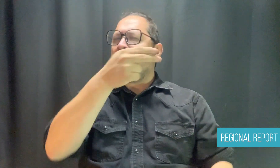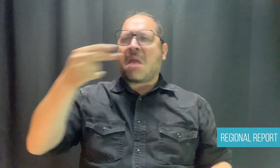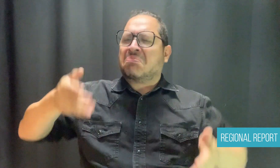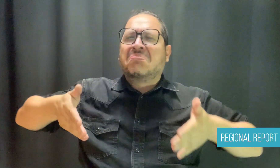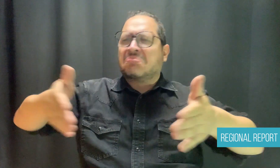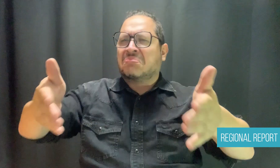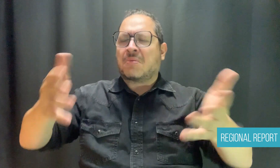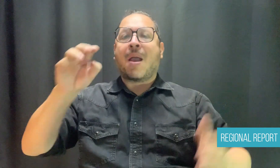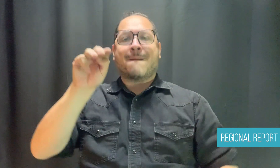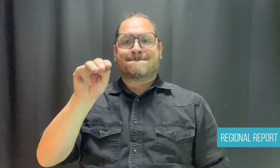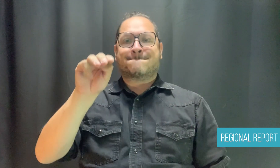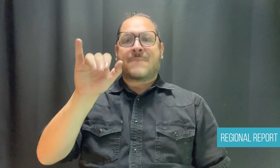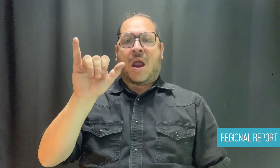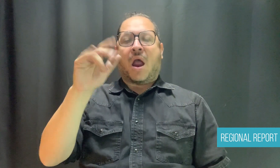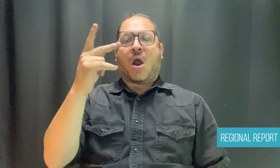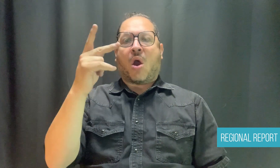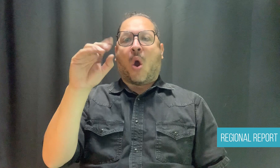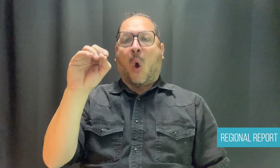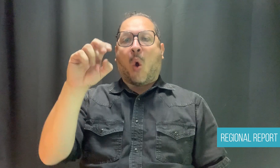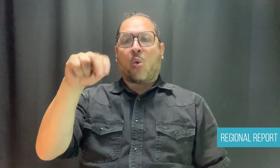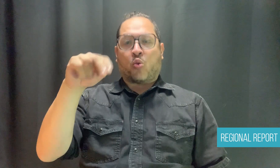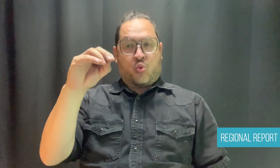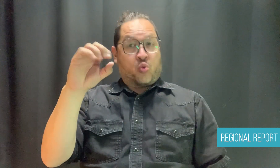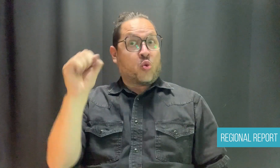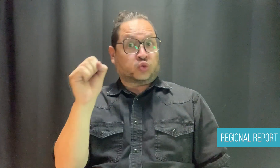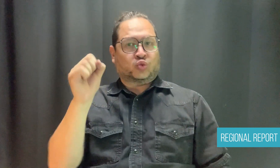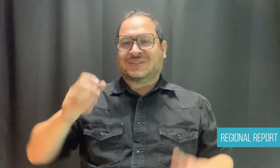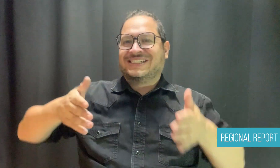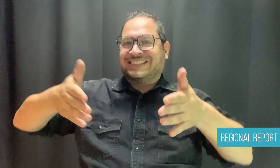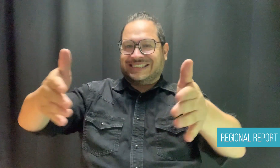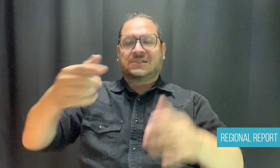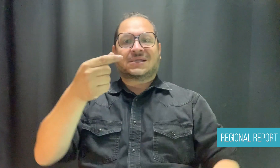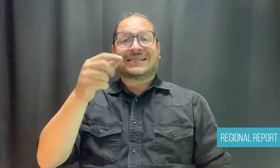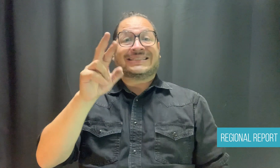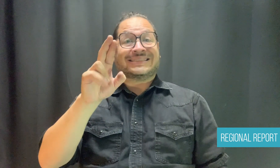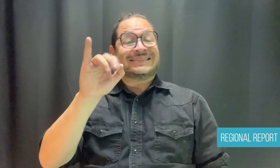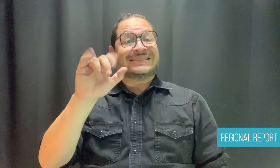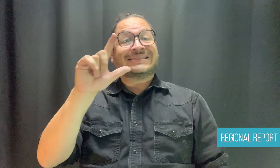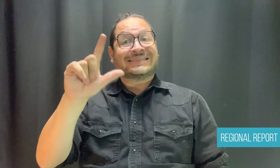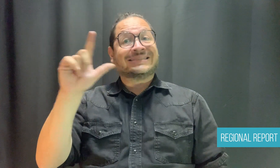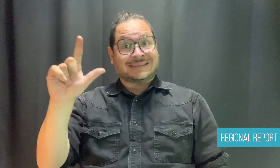They want to share their experience. Gooden said,